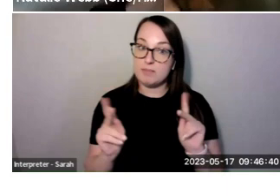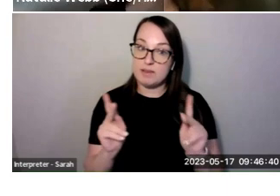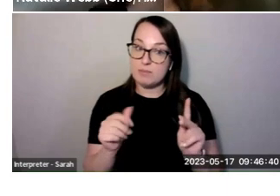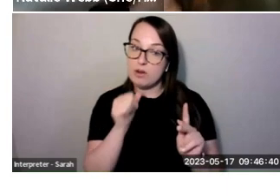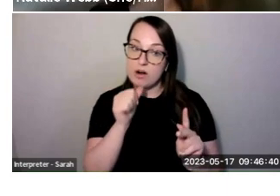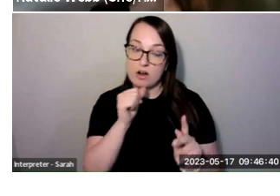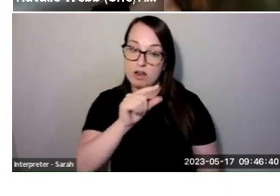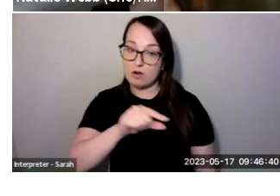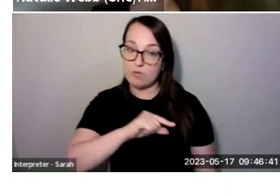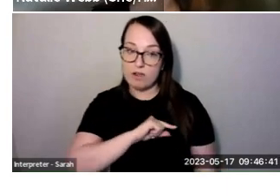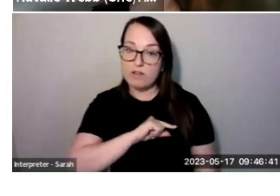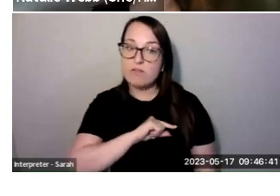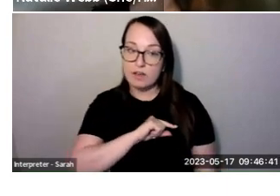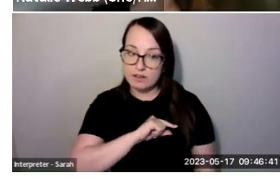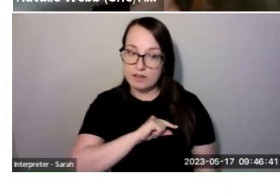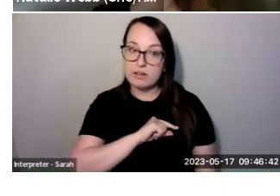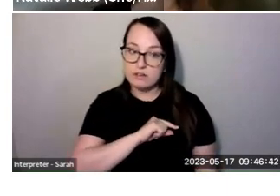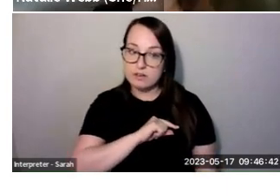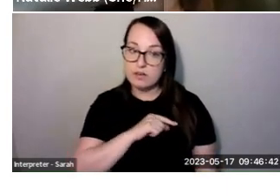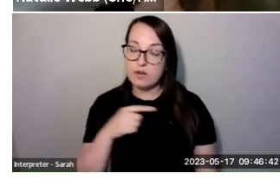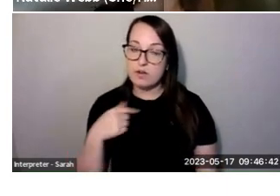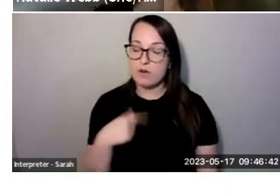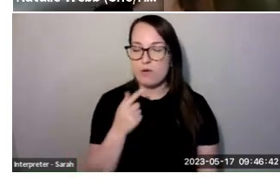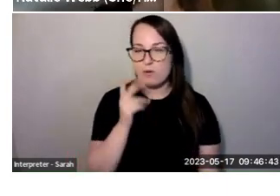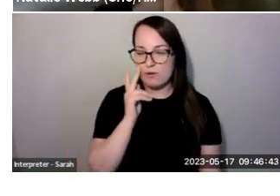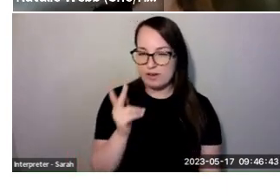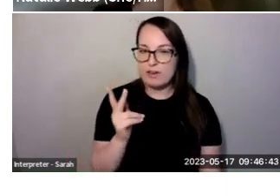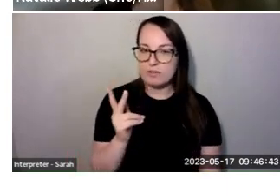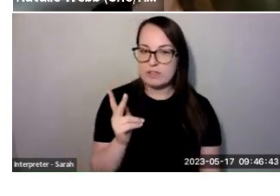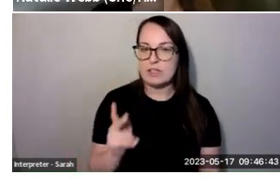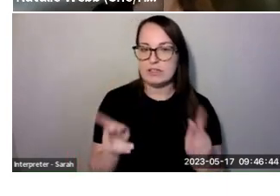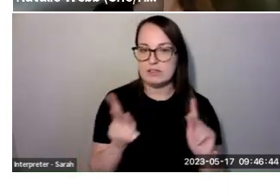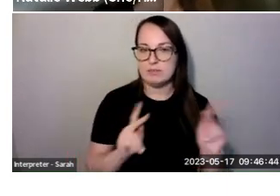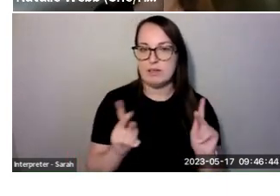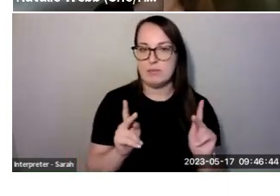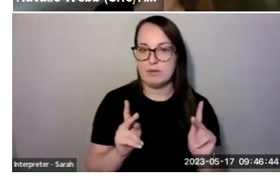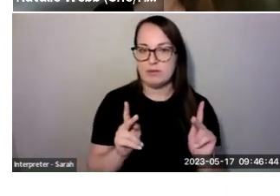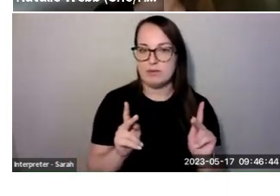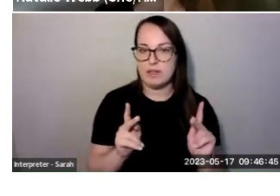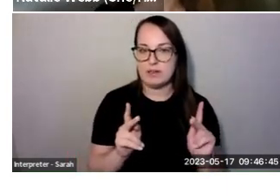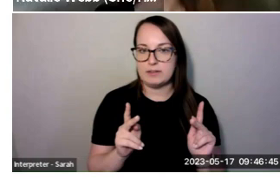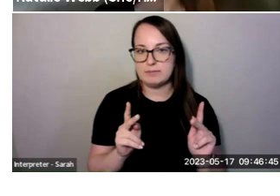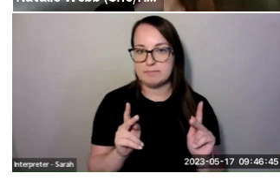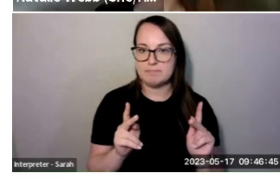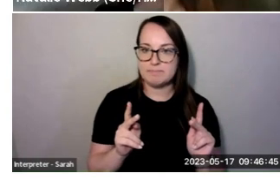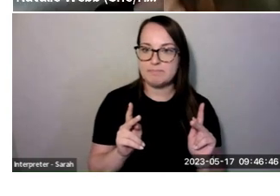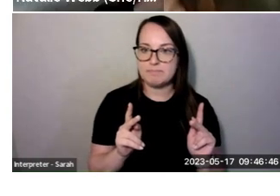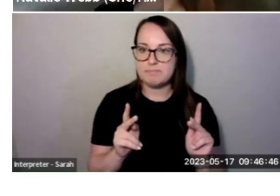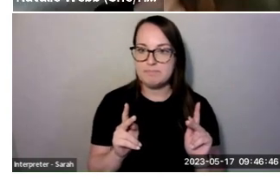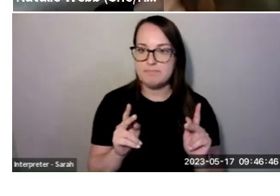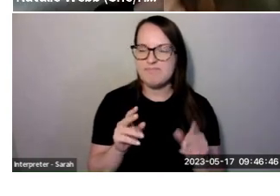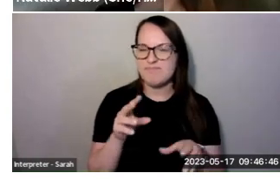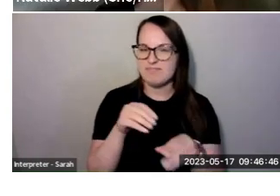reputable and ideally, local. But people that are not exactly qualified.